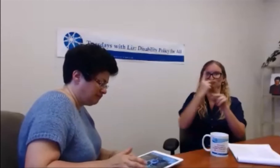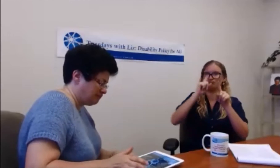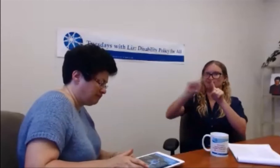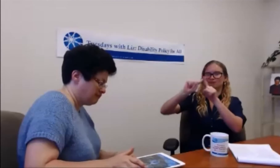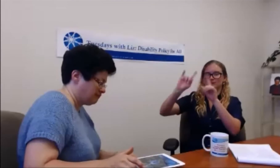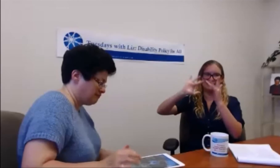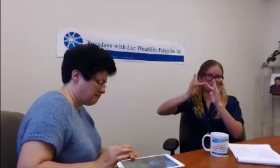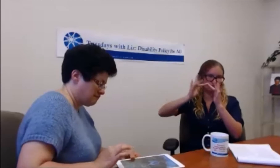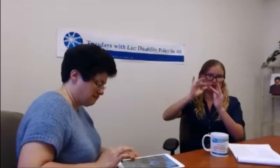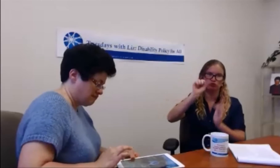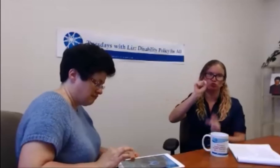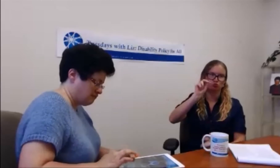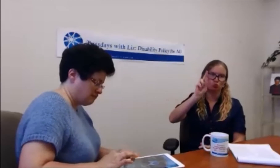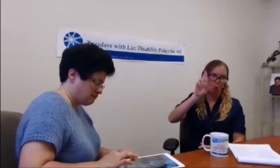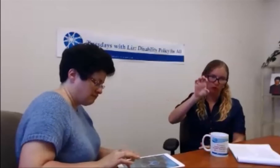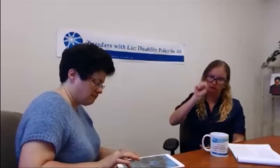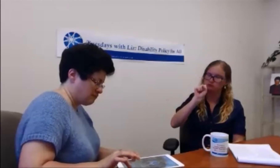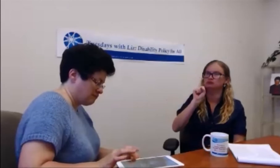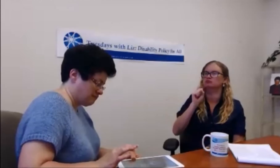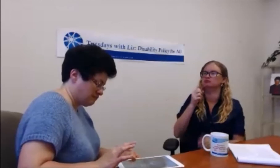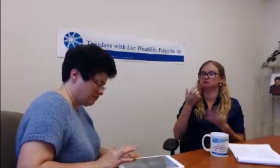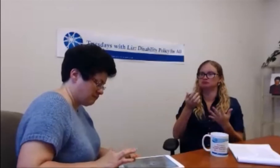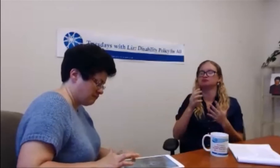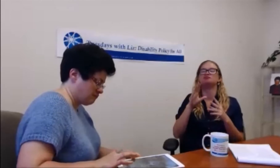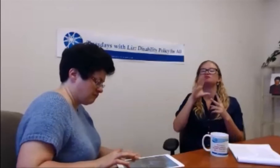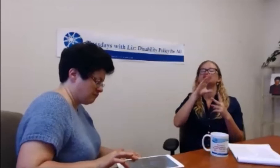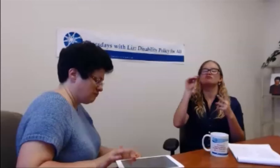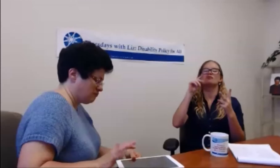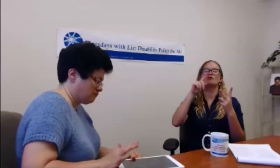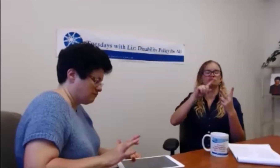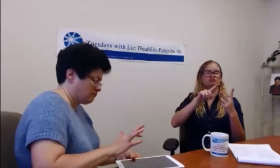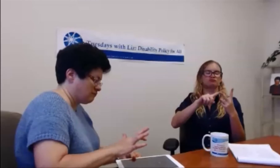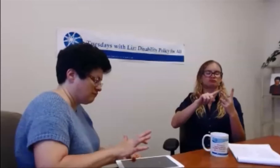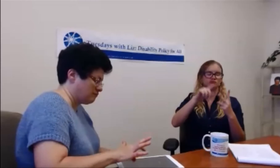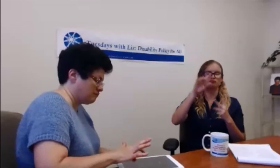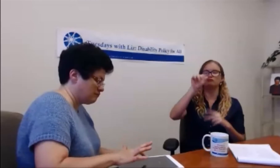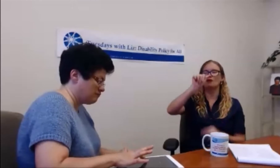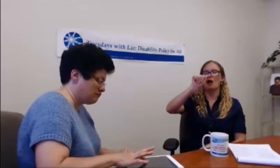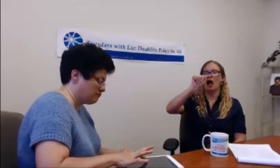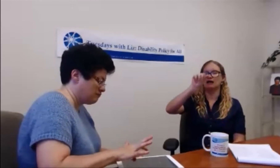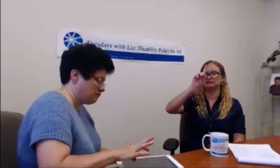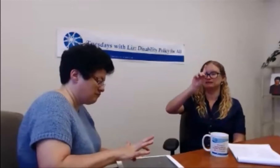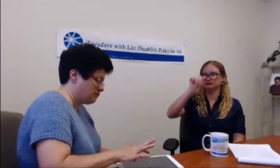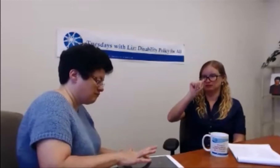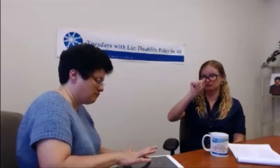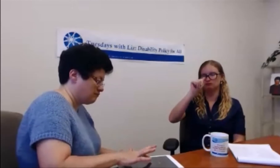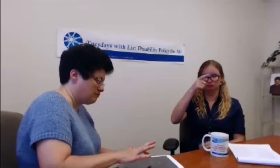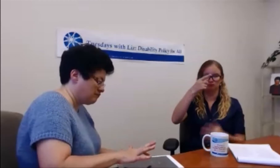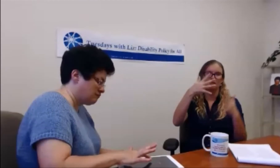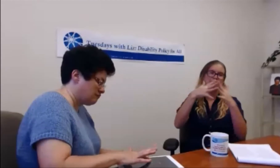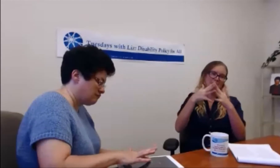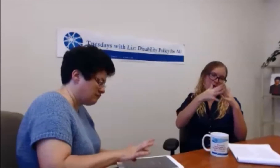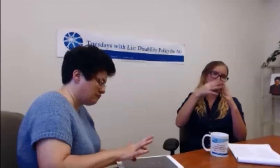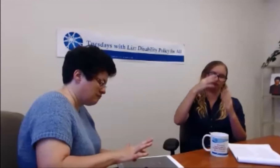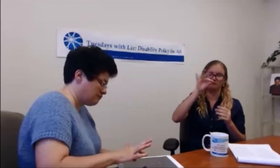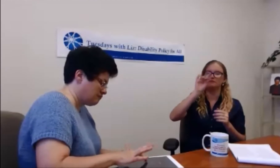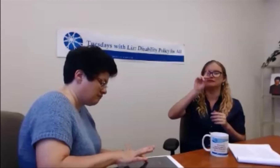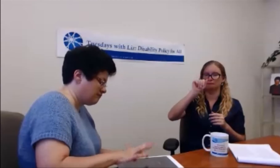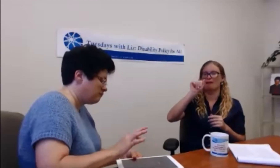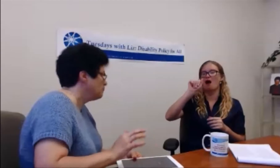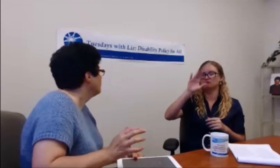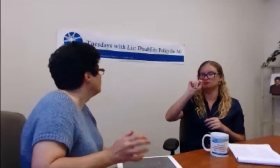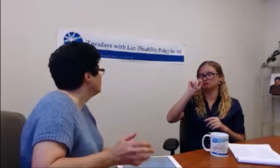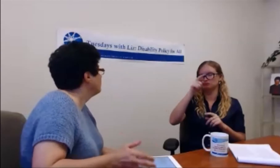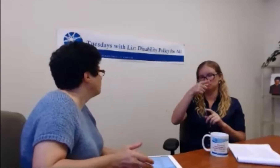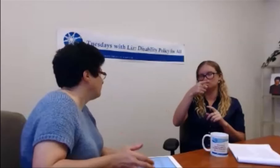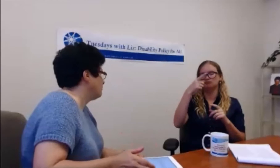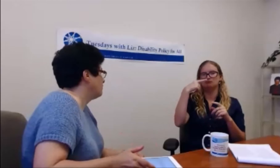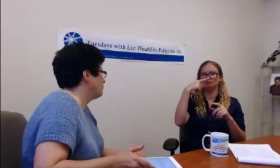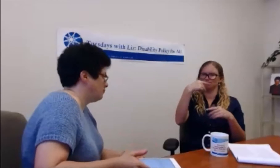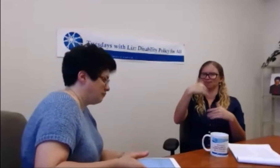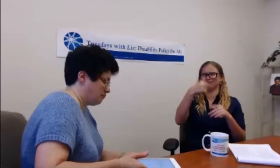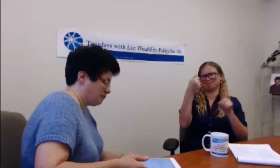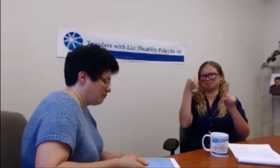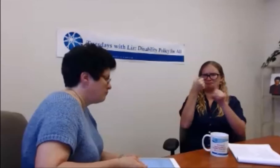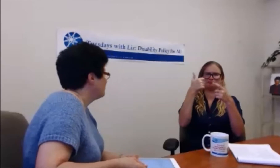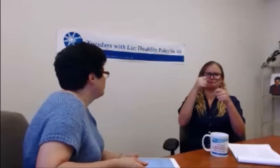use and sources for the internet . Another act is the ADA- American Disability Act, that